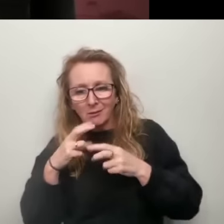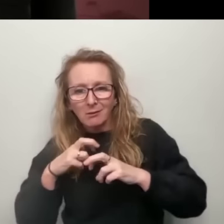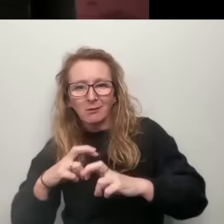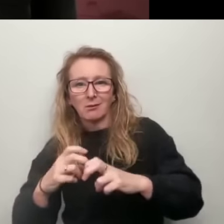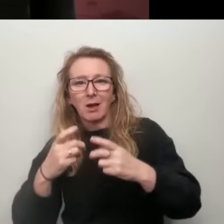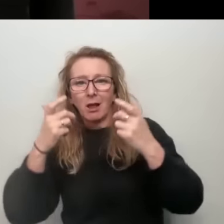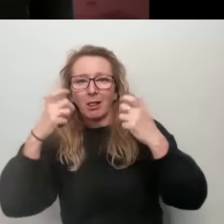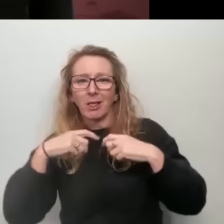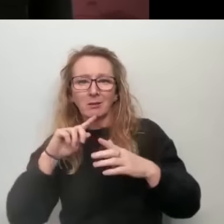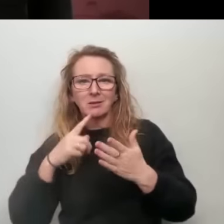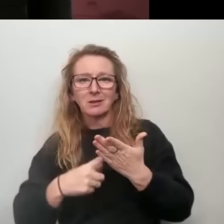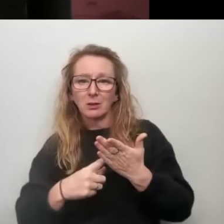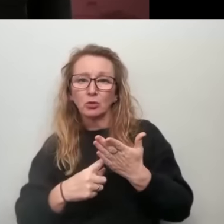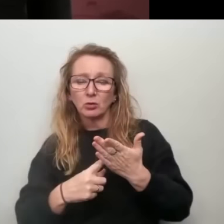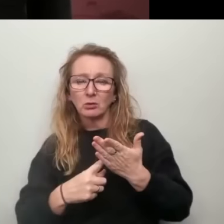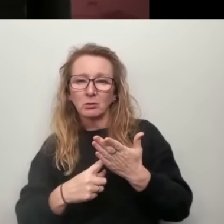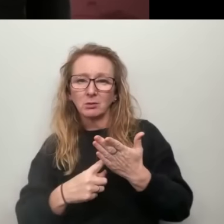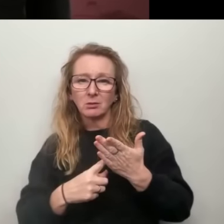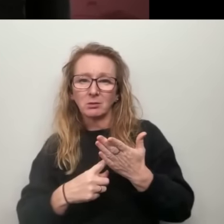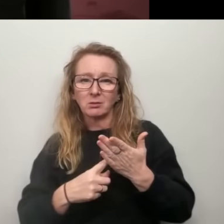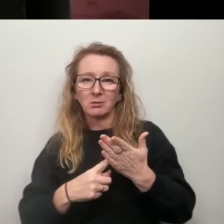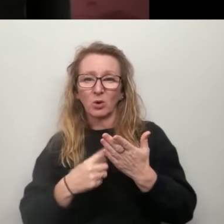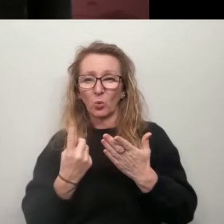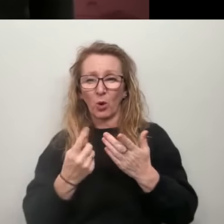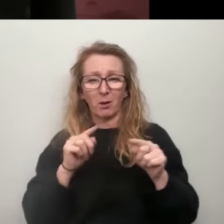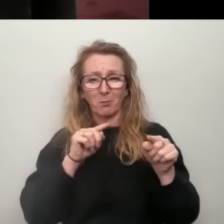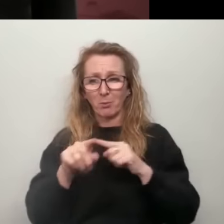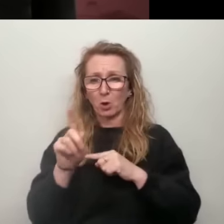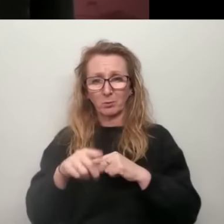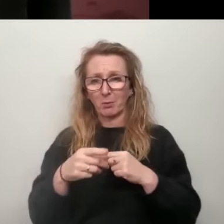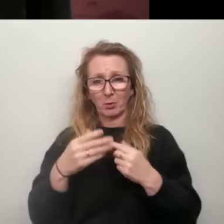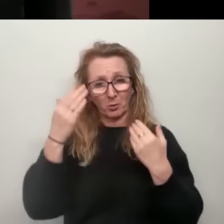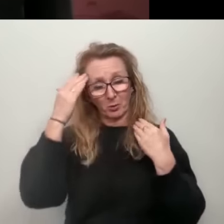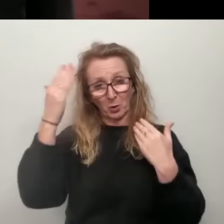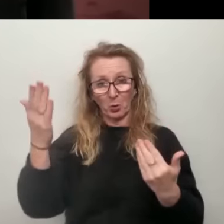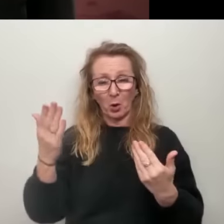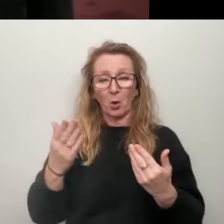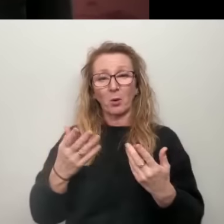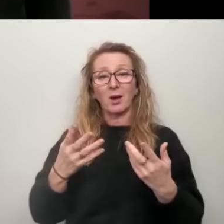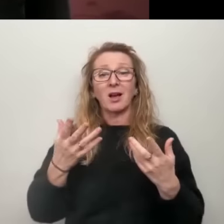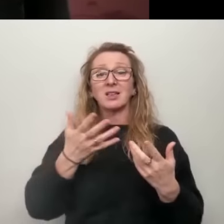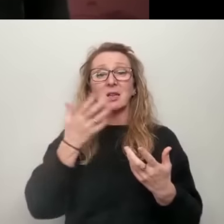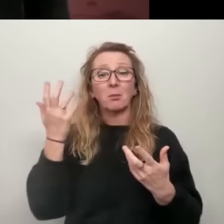but the one that most people have never heard of the case of Somerset versus Stewart.